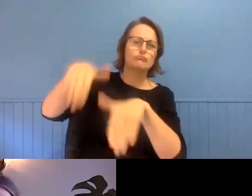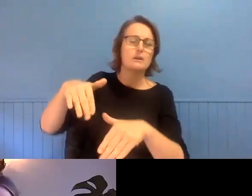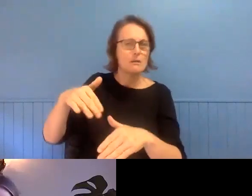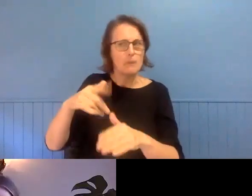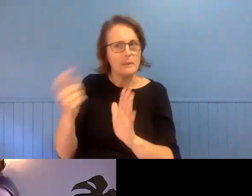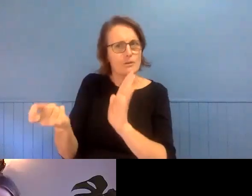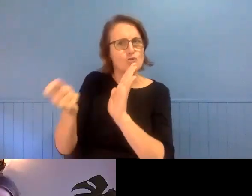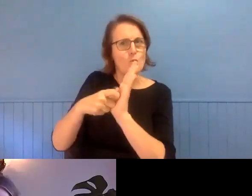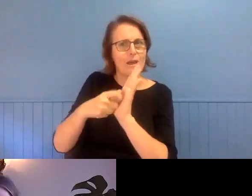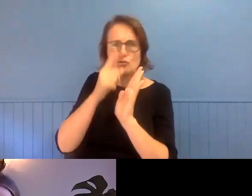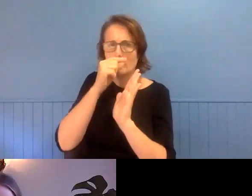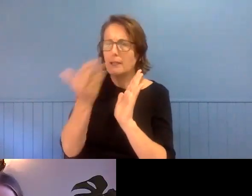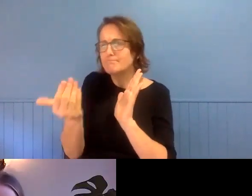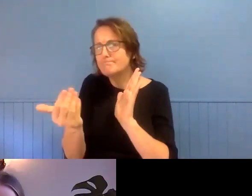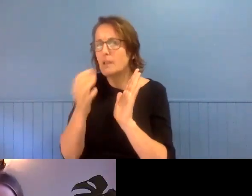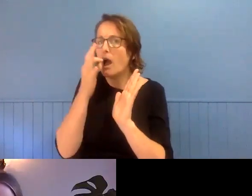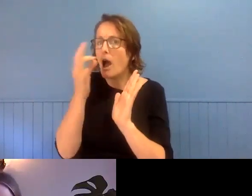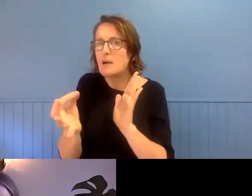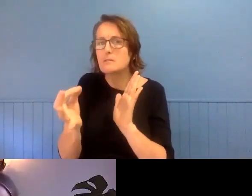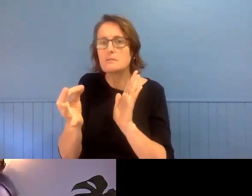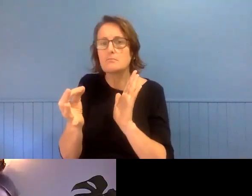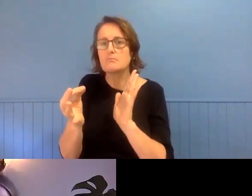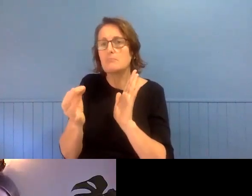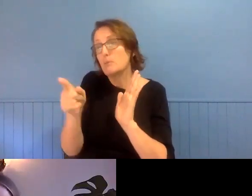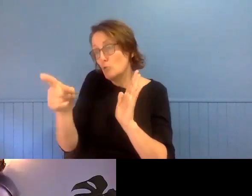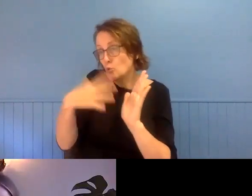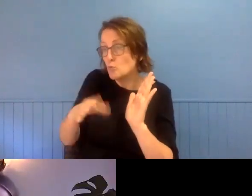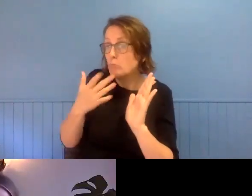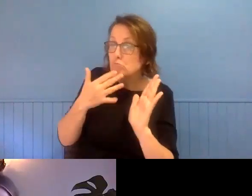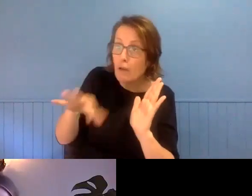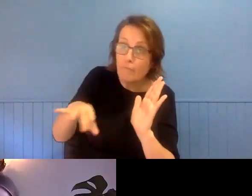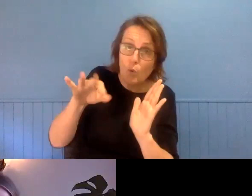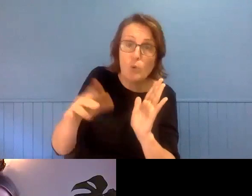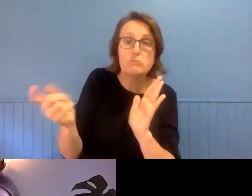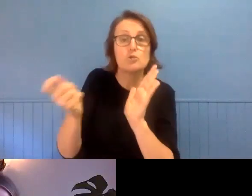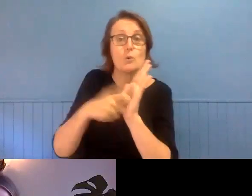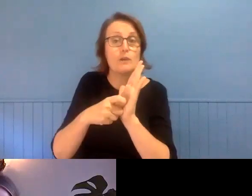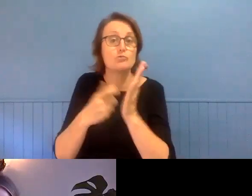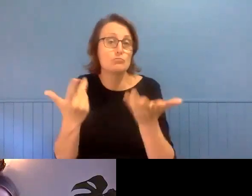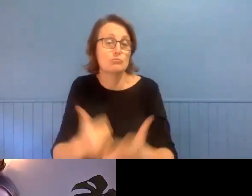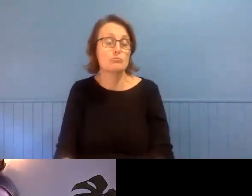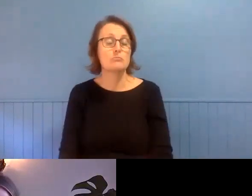of things. Yeah. Obviously there's lots of things that will go into